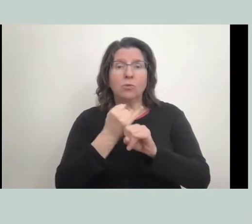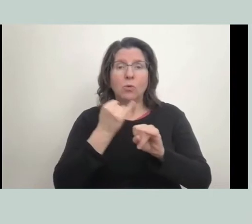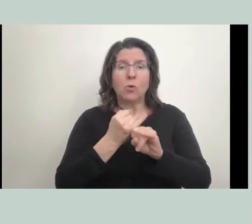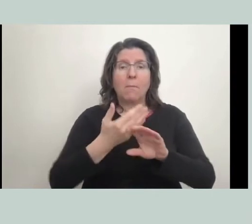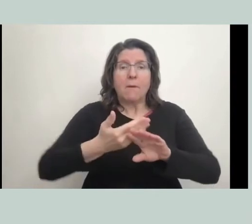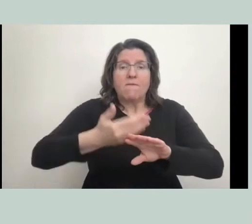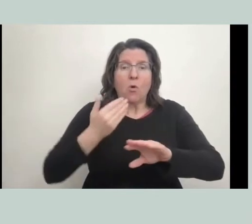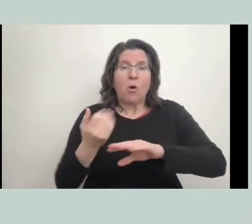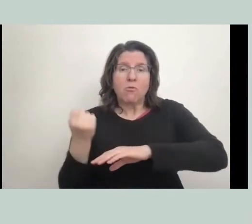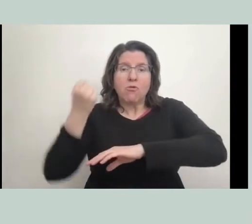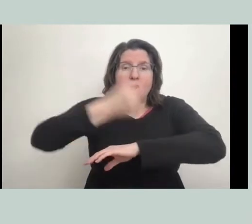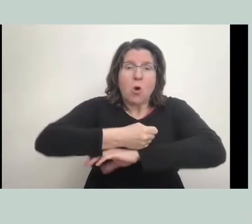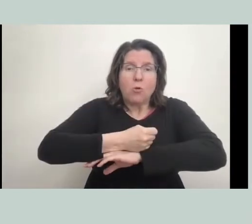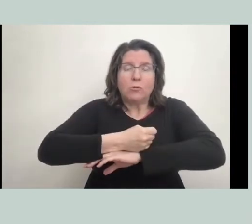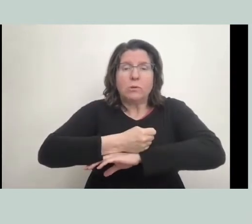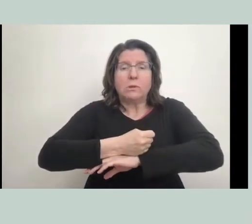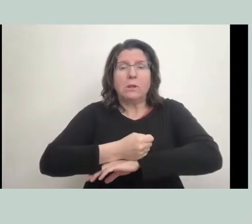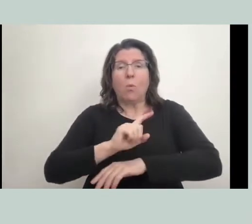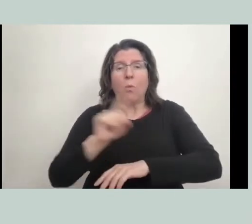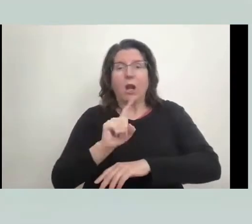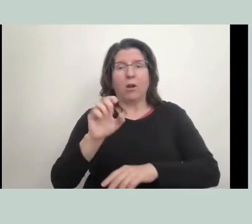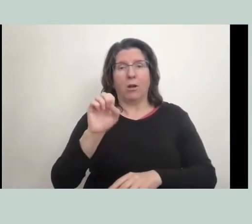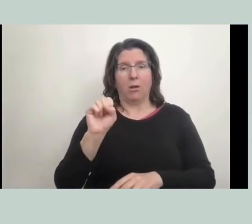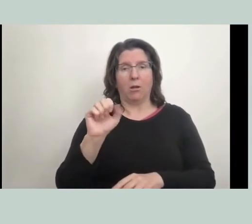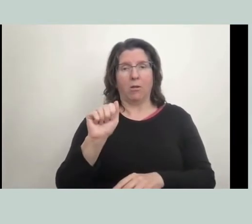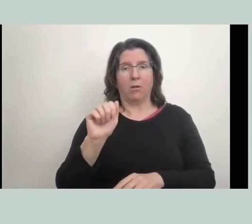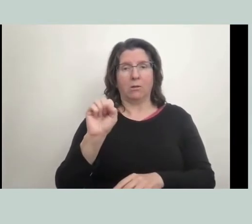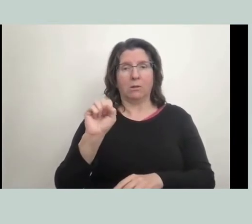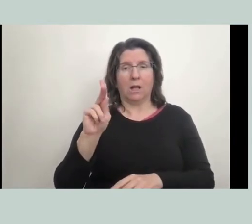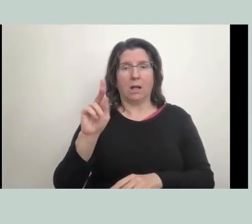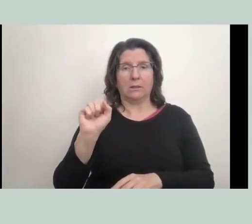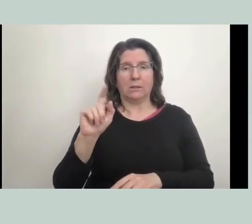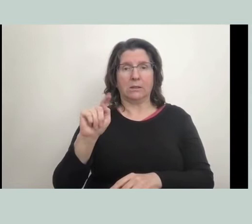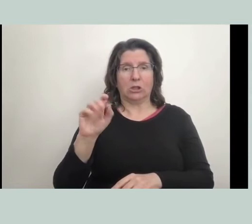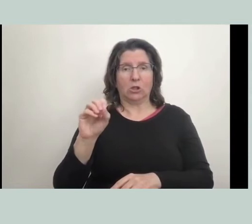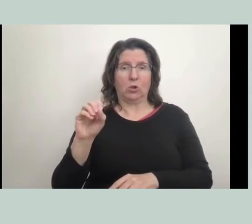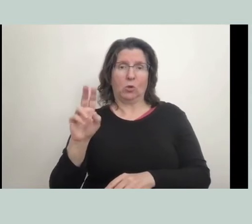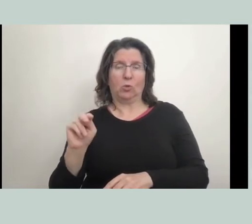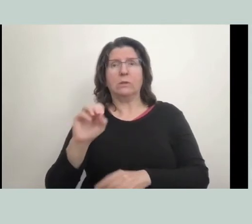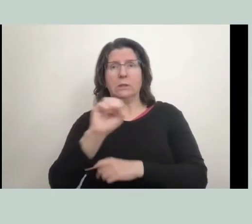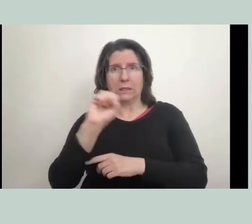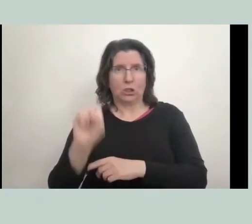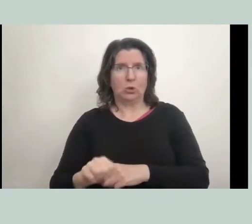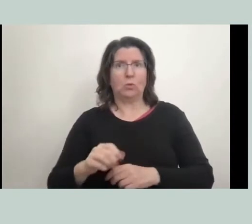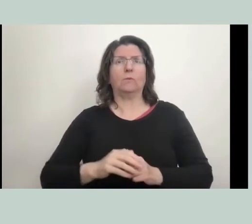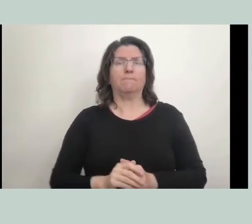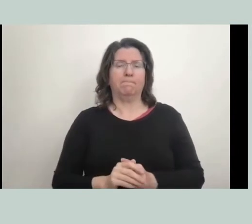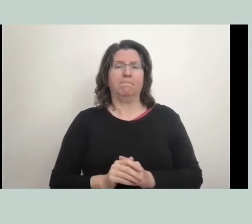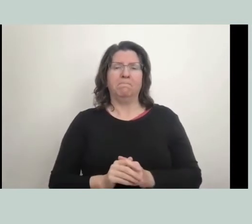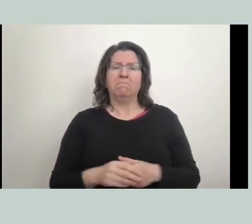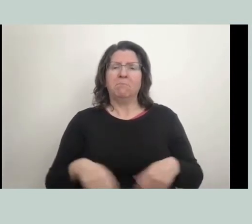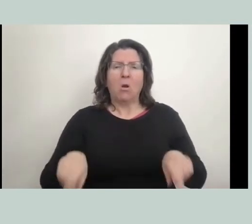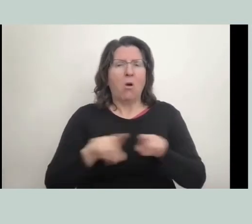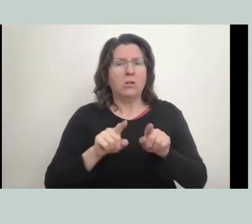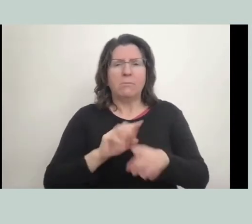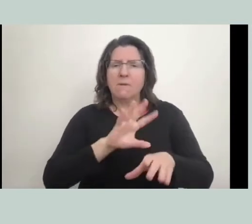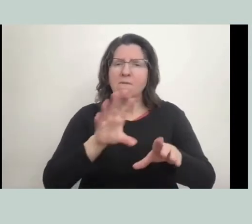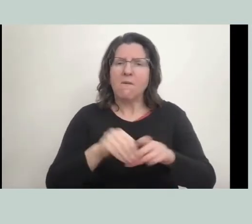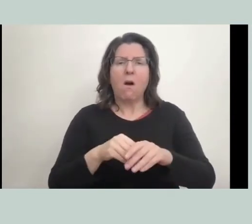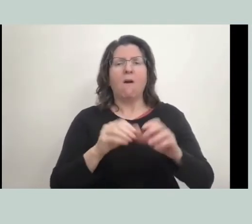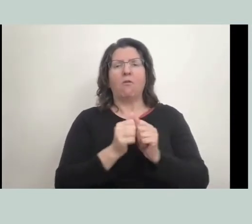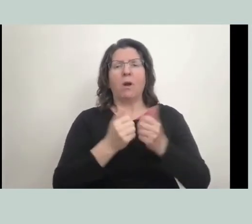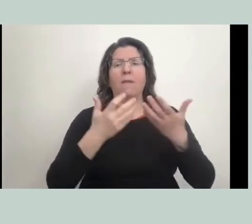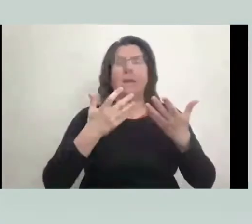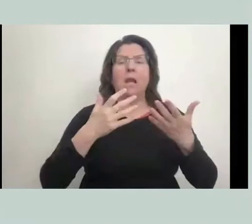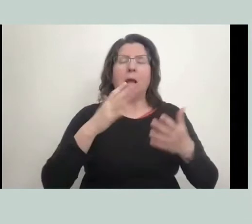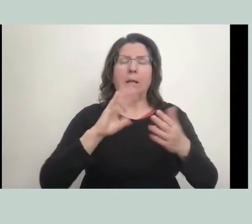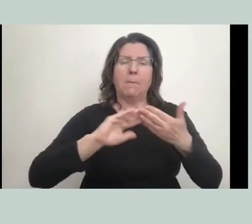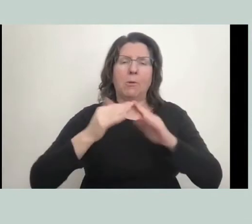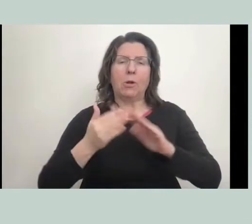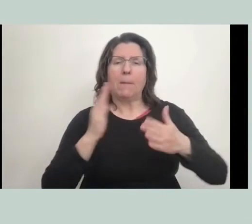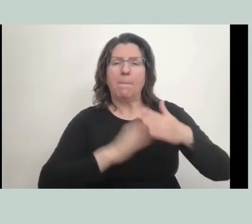I also taught in a School for the Deaf in Saskatoon, Saskatchewan before it was closed down.